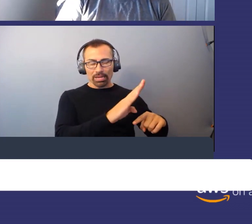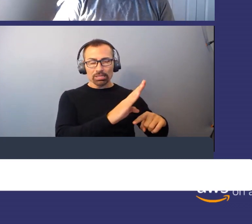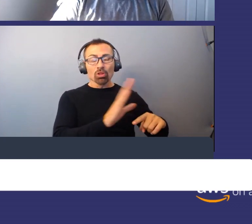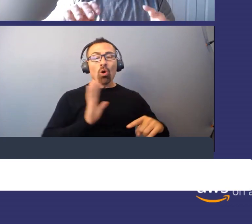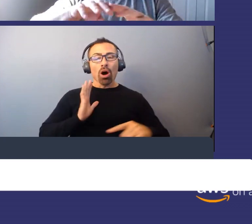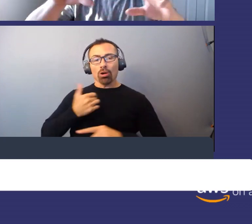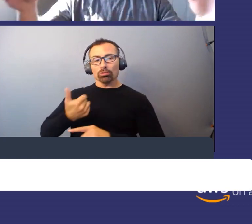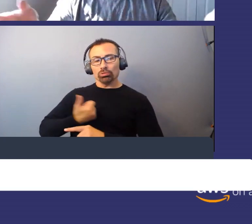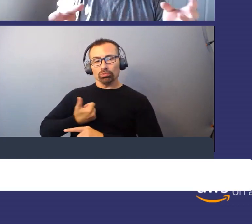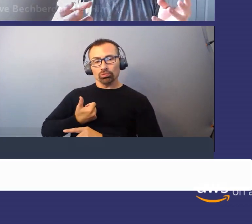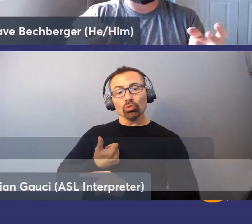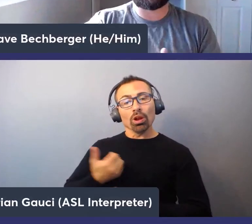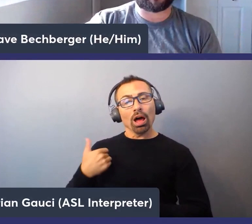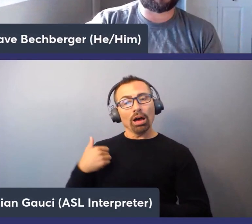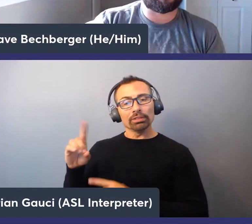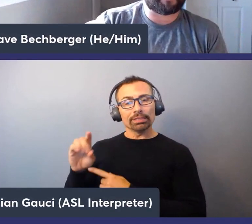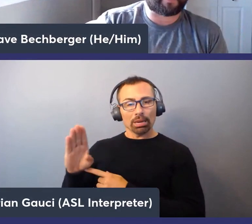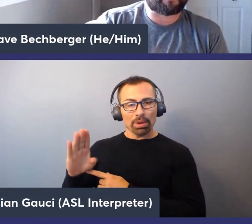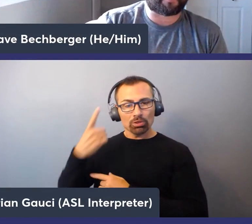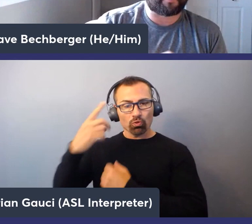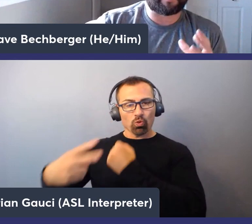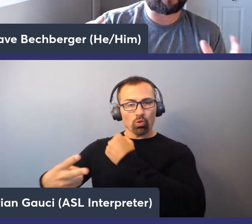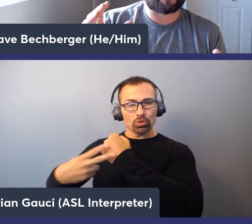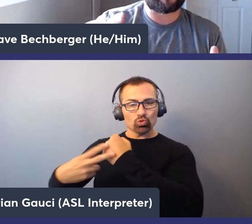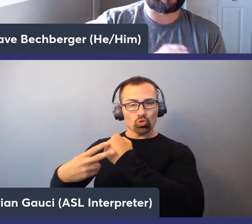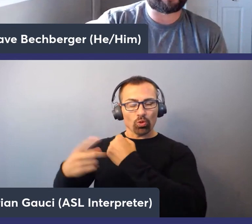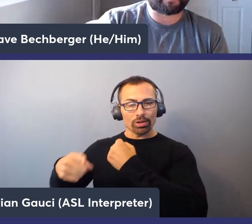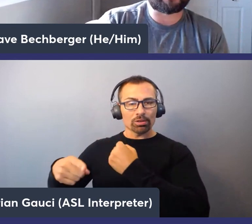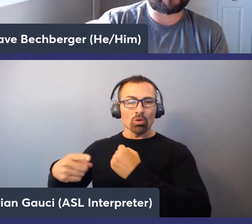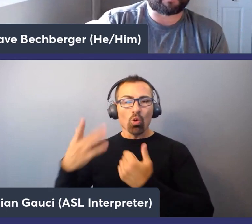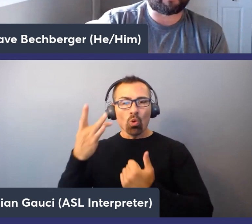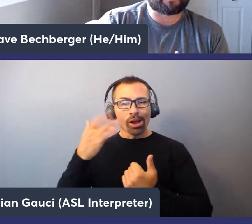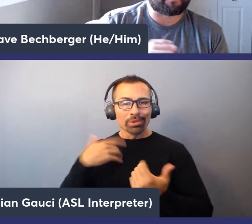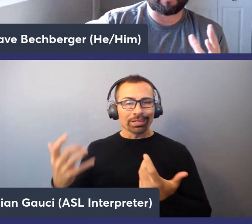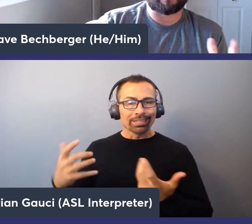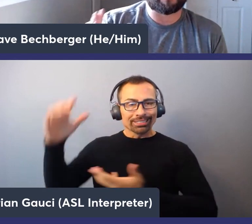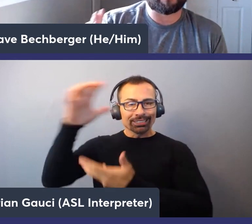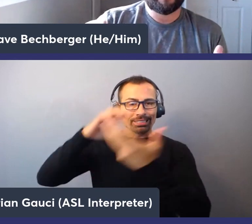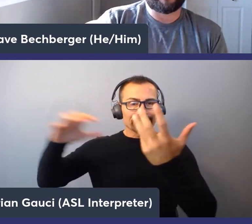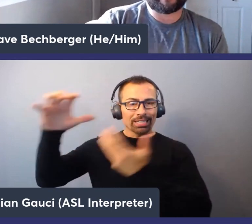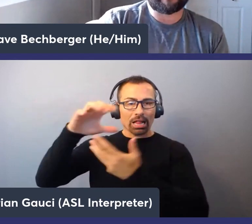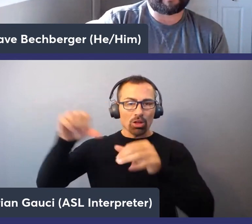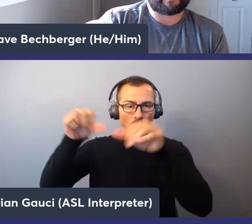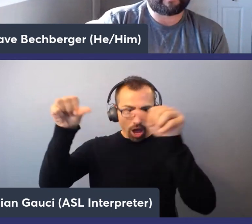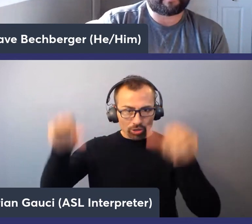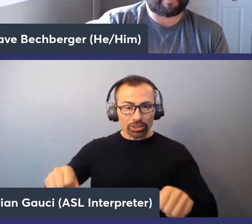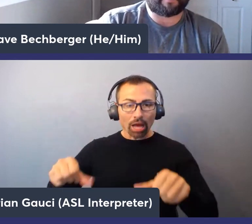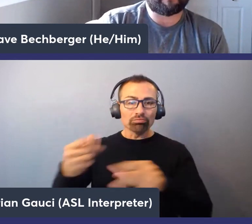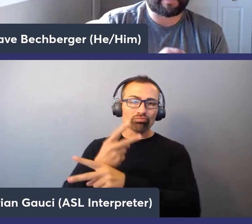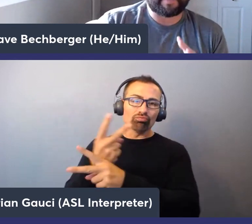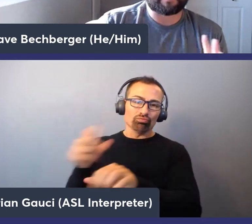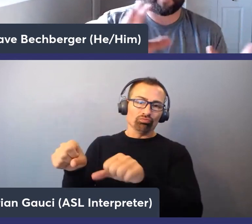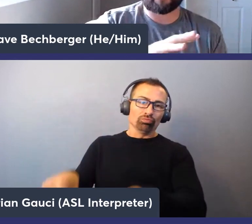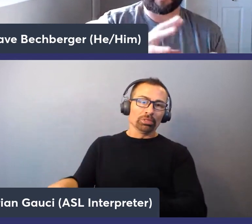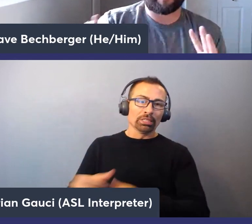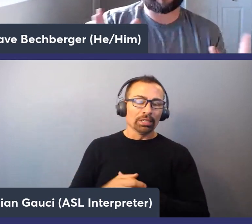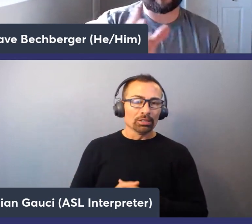that is optimized to handle the clouds toward of architecture. So in that case, it's not like some other databases